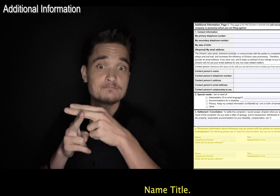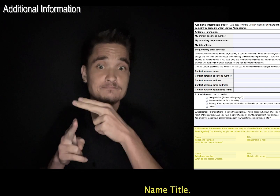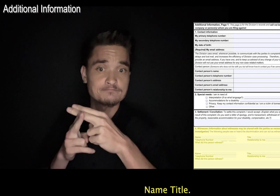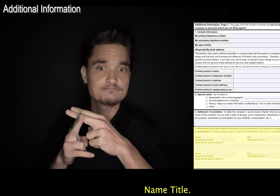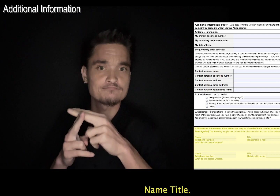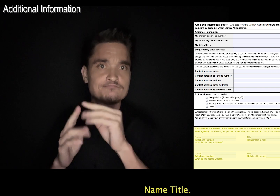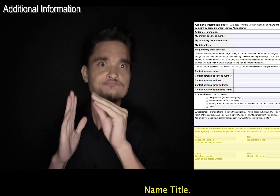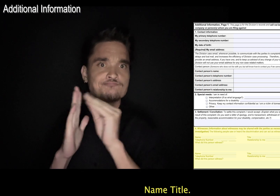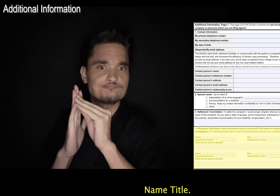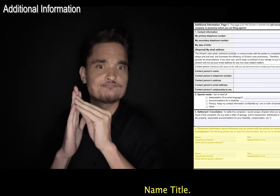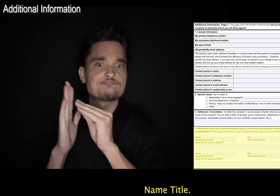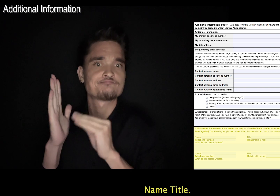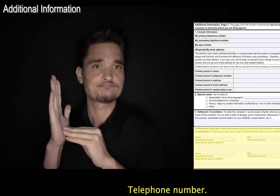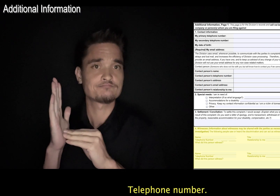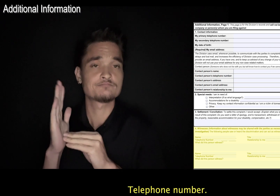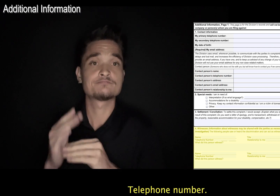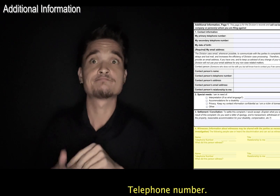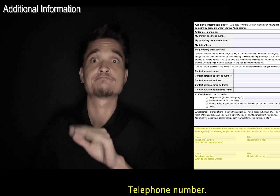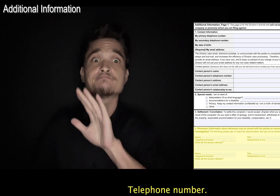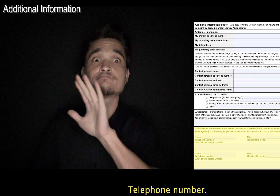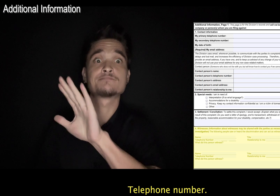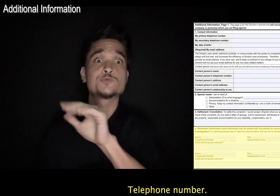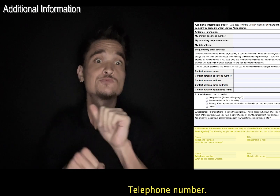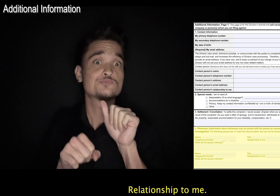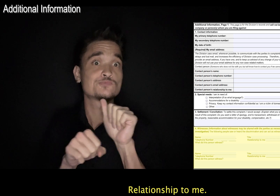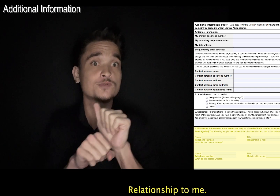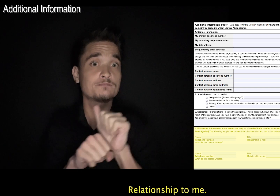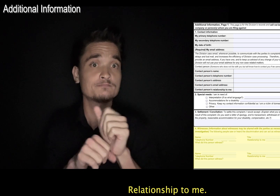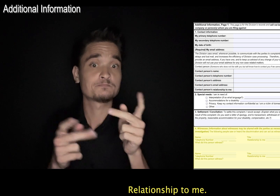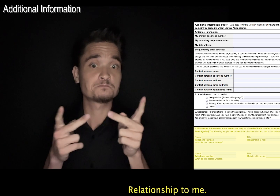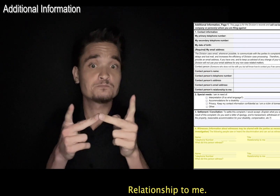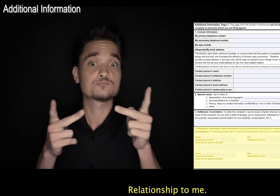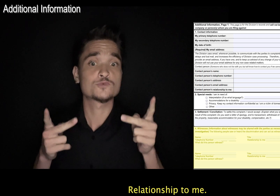Name Title. Telephone number. Relationship to me.